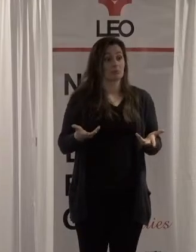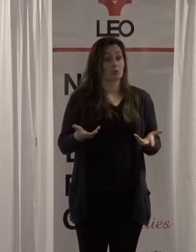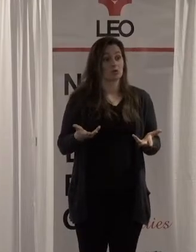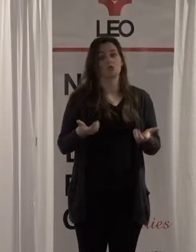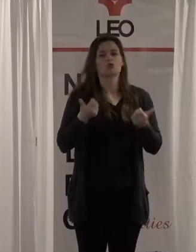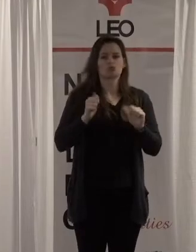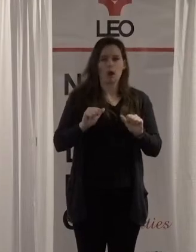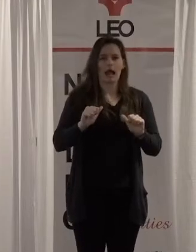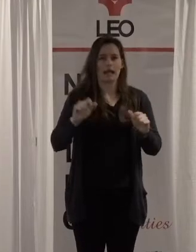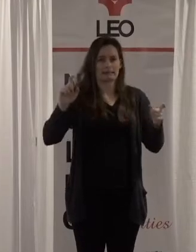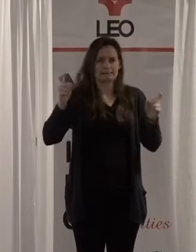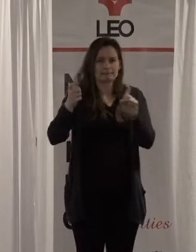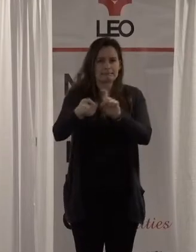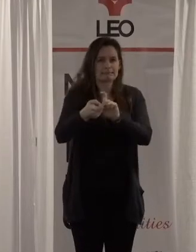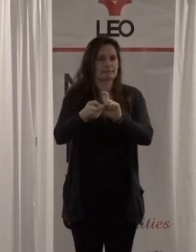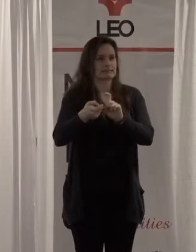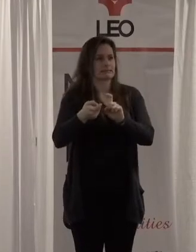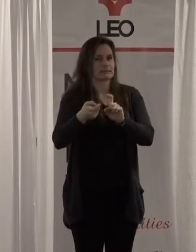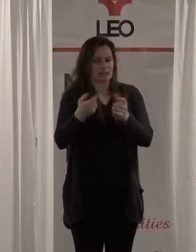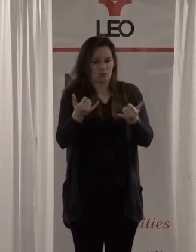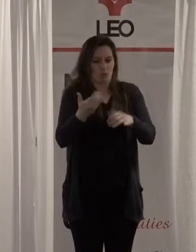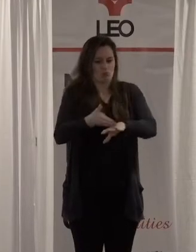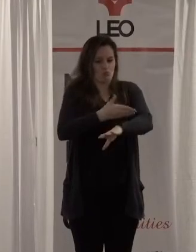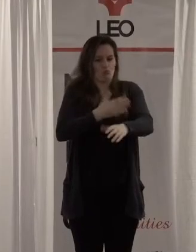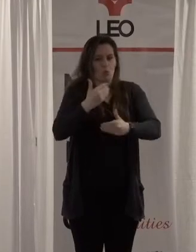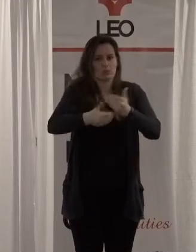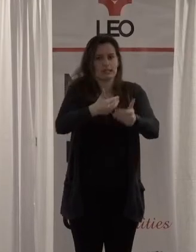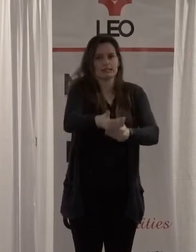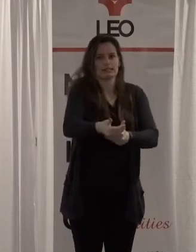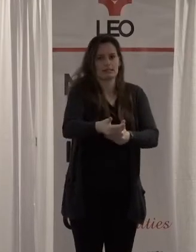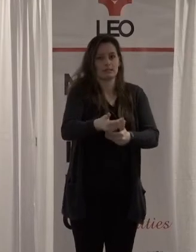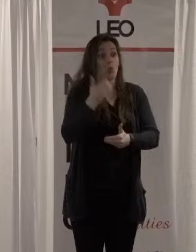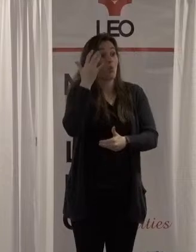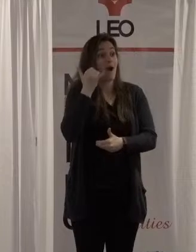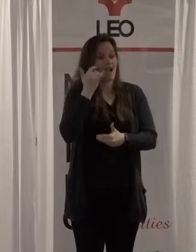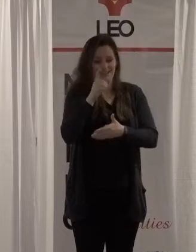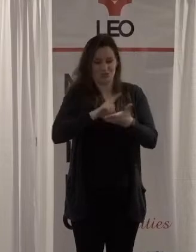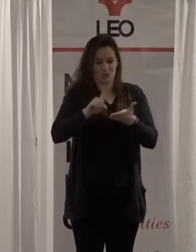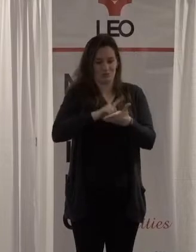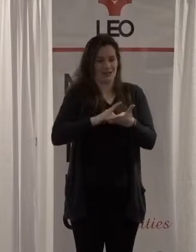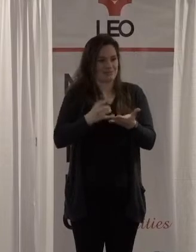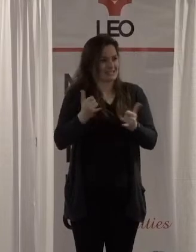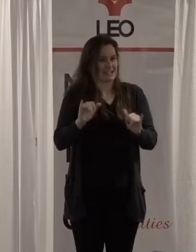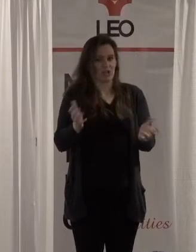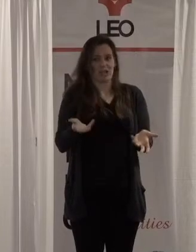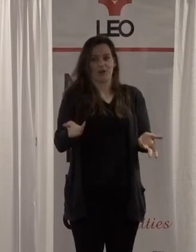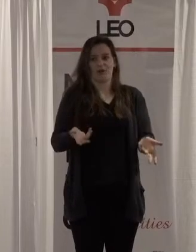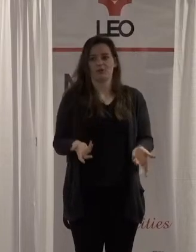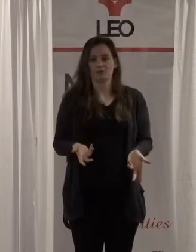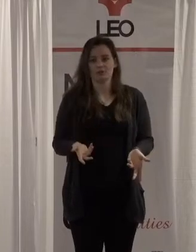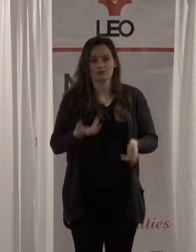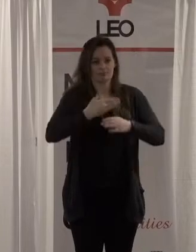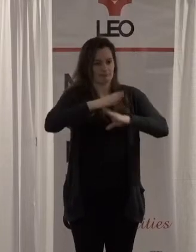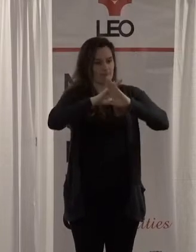BECAUSE DISCRIMINATION PERSISTS. BARRIERS STILL EXIST AND NOVA SCOTIANS